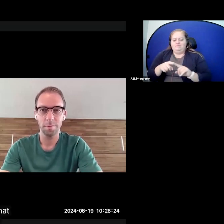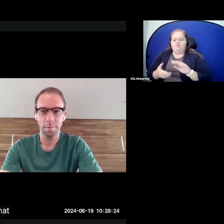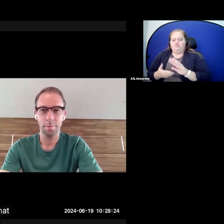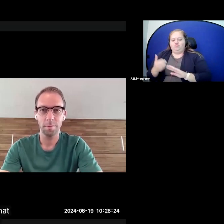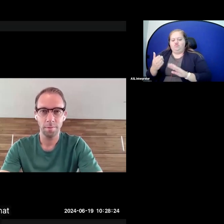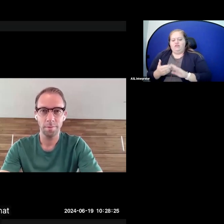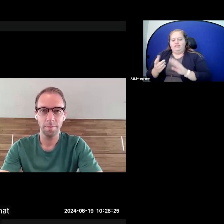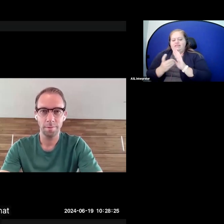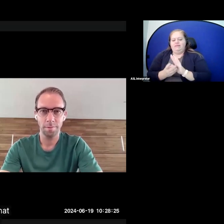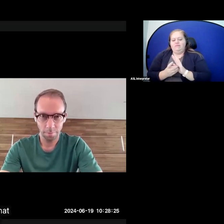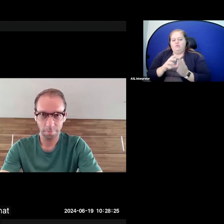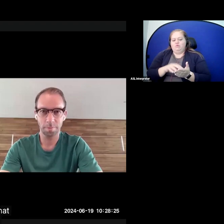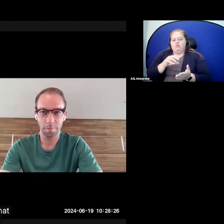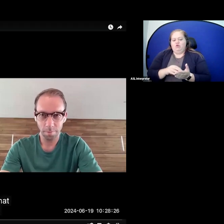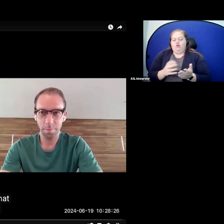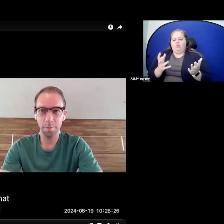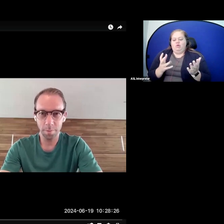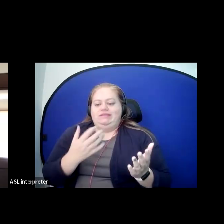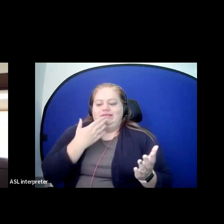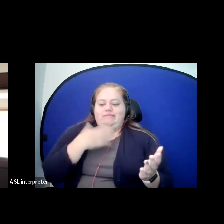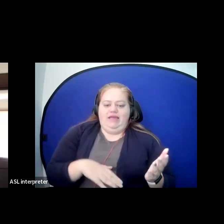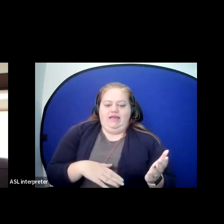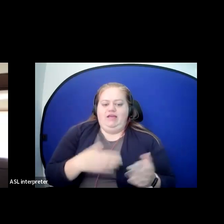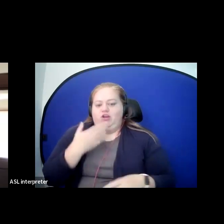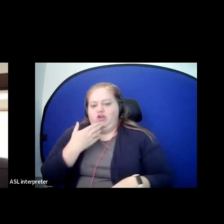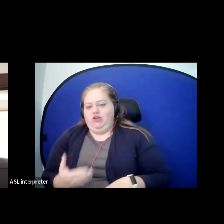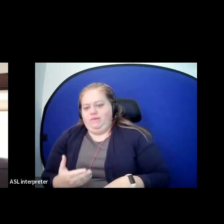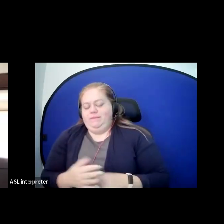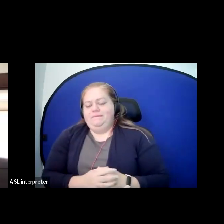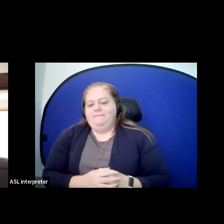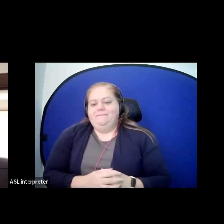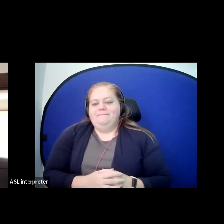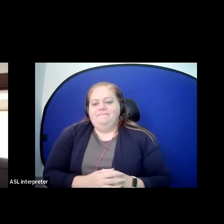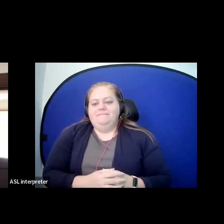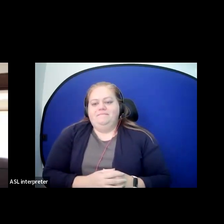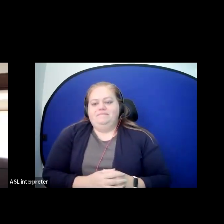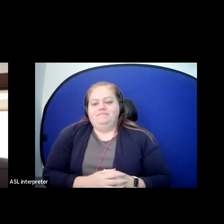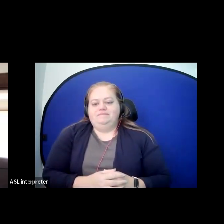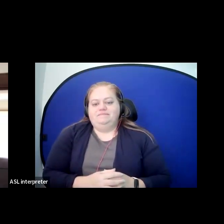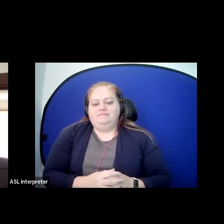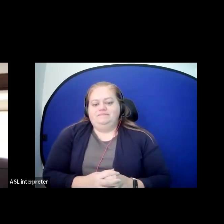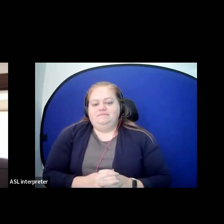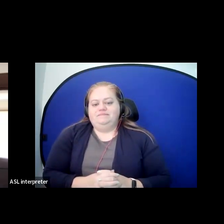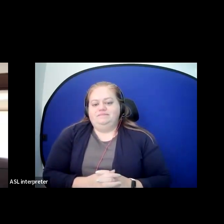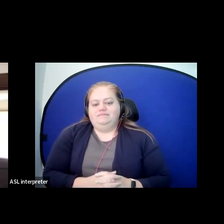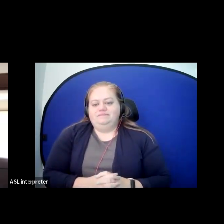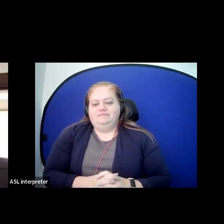to learn more about what things they are bad. [PLAYBACK ENDS] All right, fantastic.